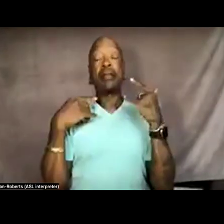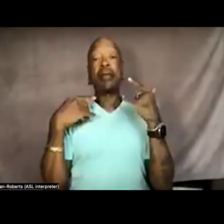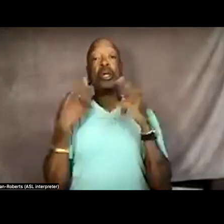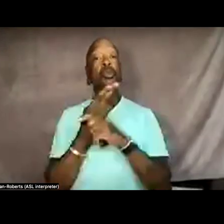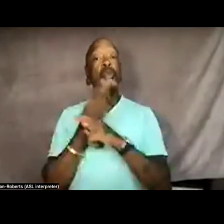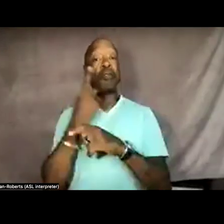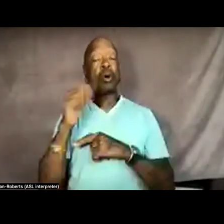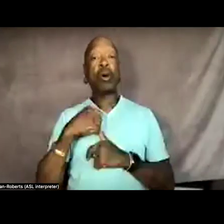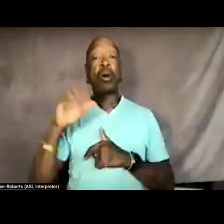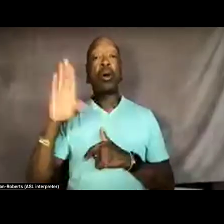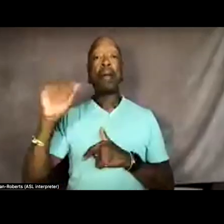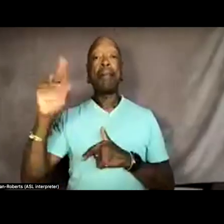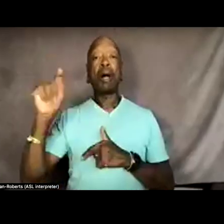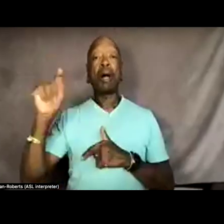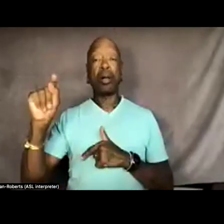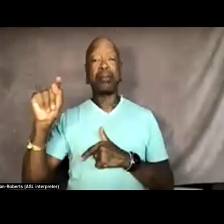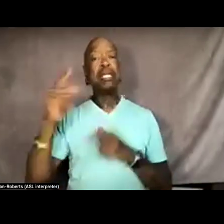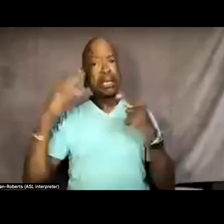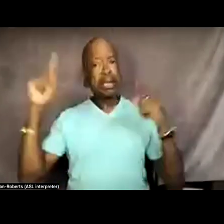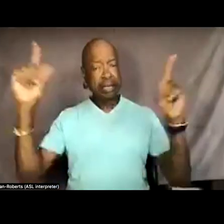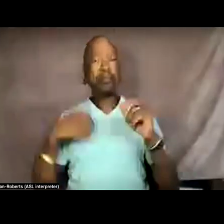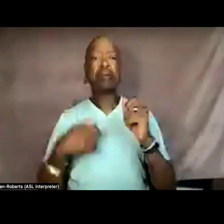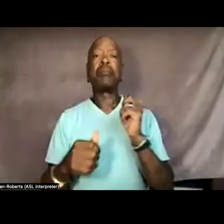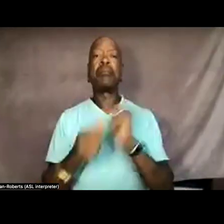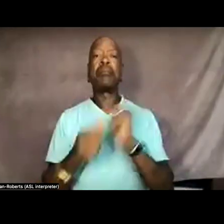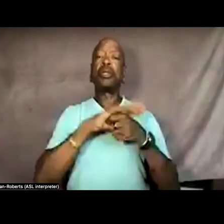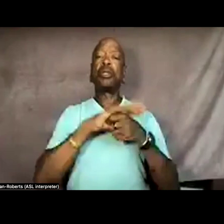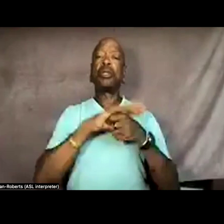successful on multiple occasions and Bart became one of the last Transportation agencies in the